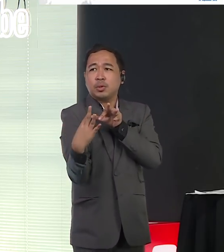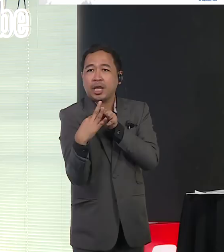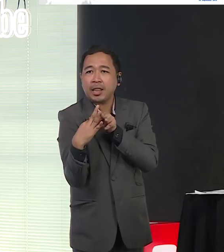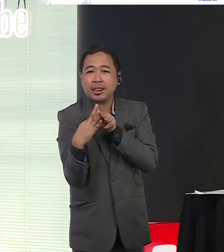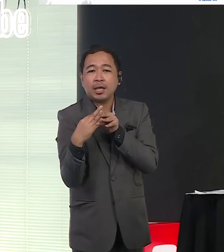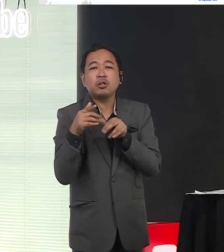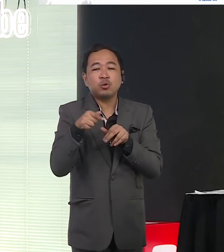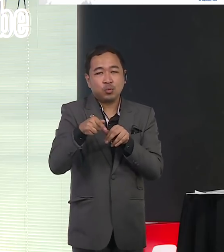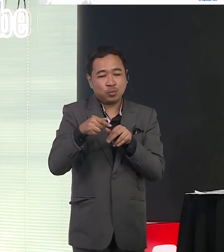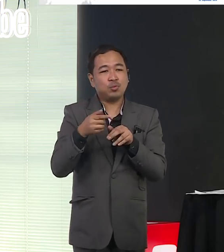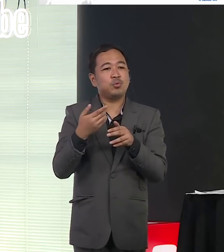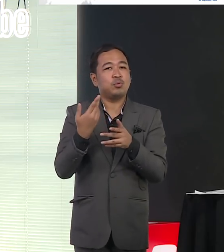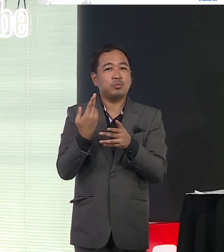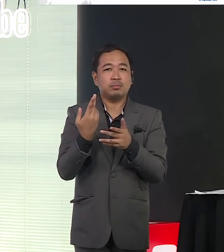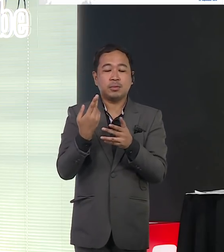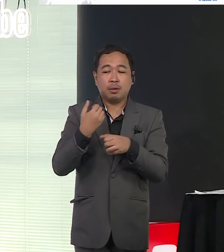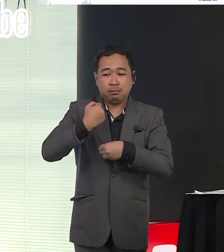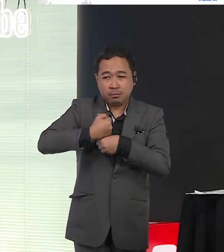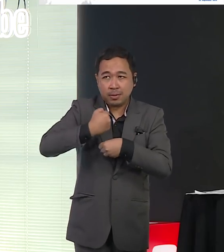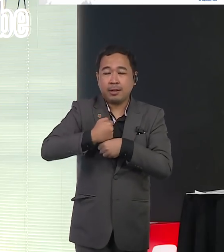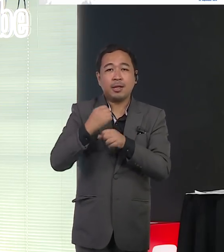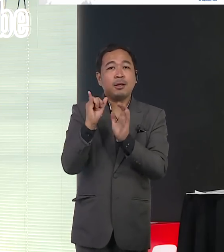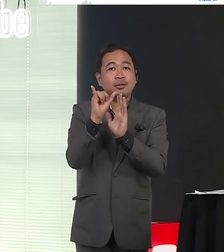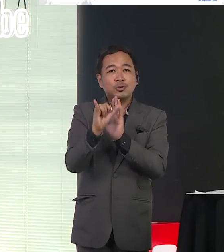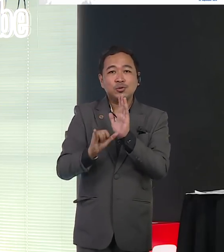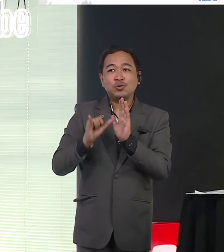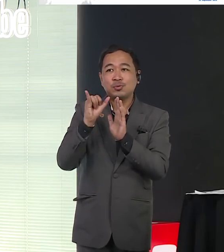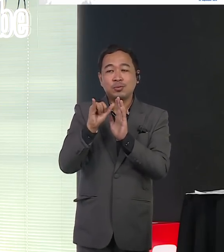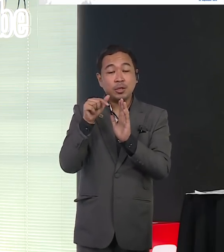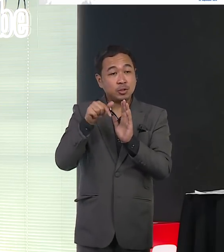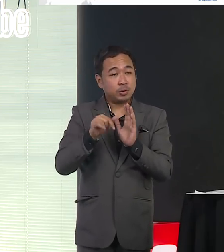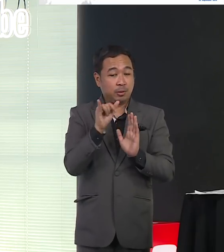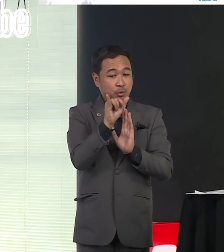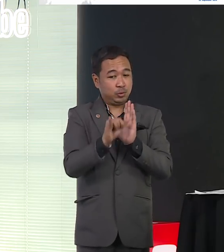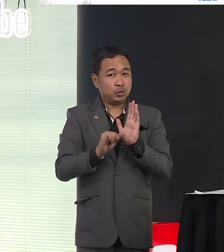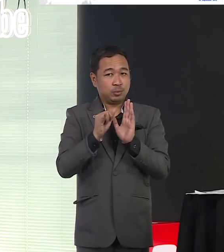people try to express themselves to their friends, to the families, to the